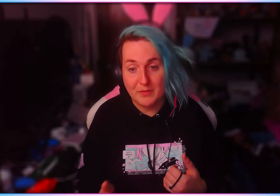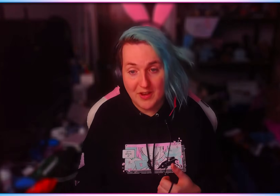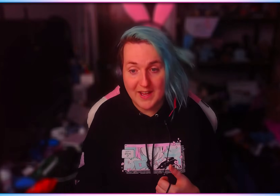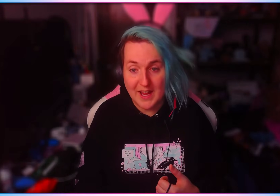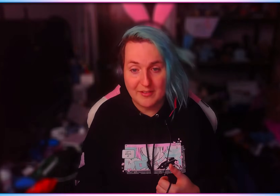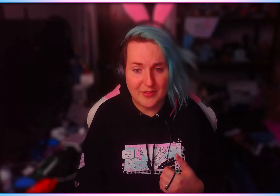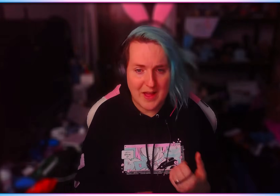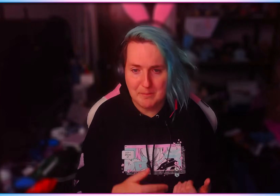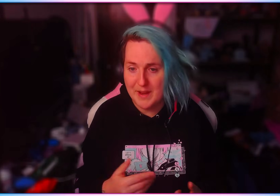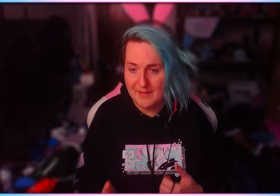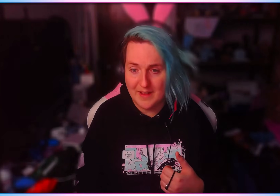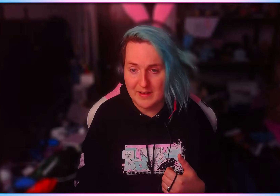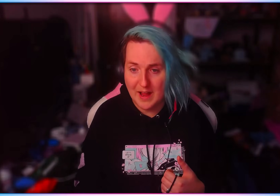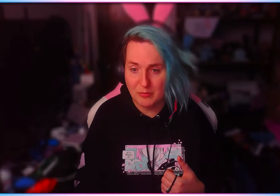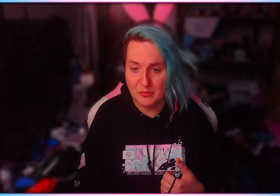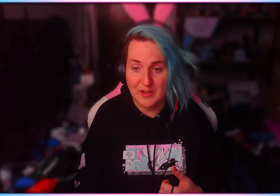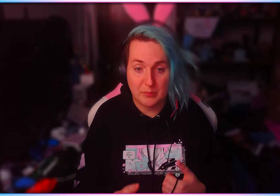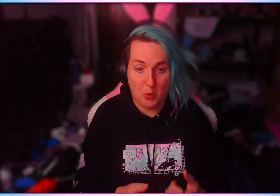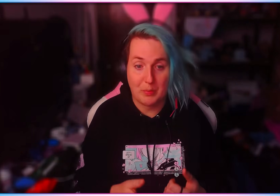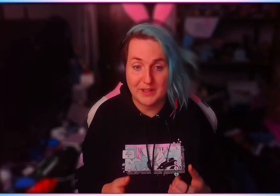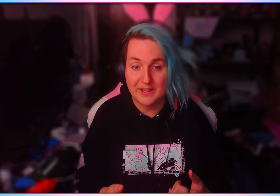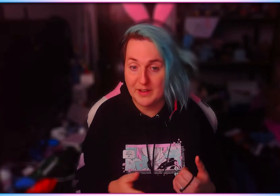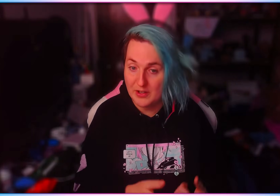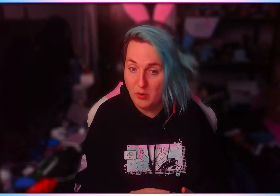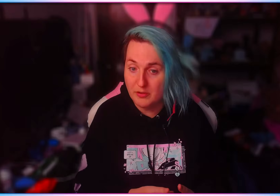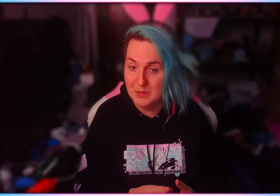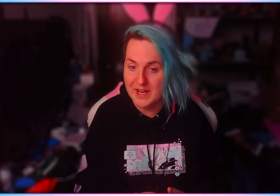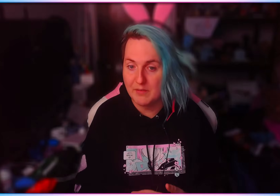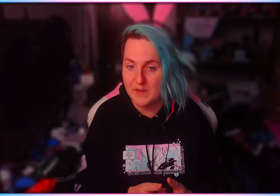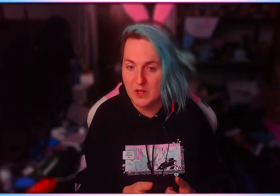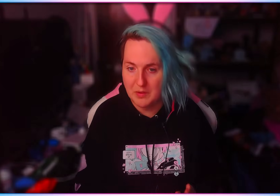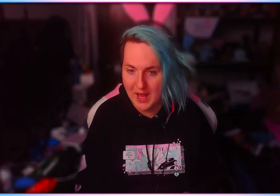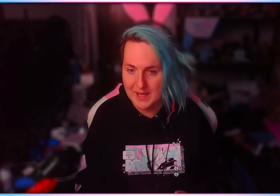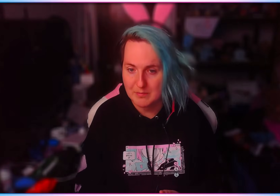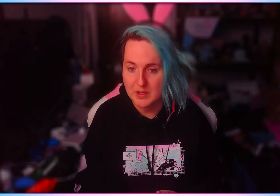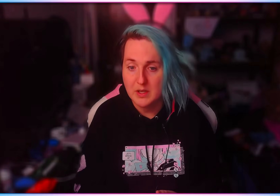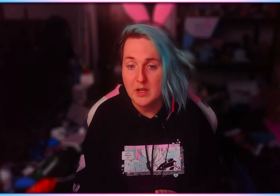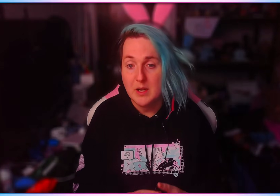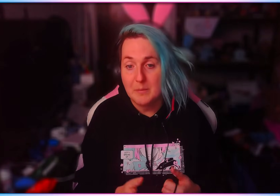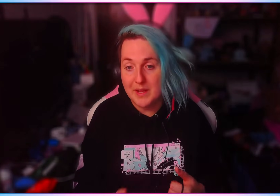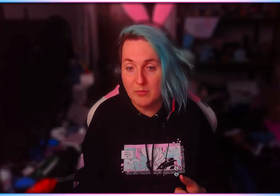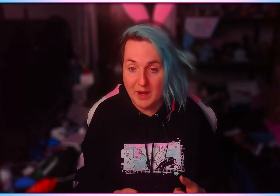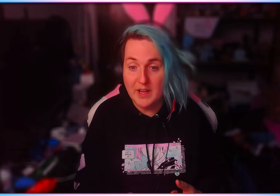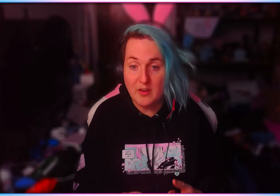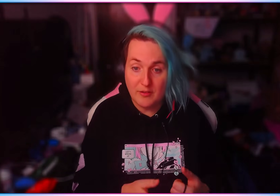of decades that BSL has received proper legal acknowledgement here in the UK, being recognised